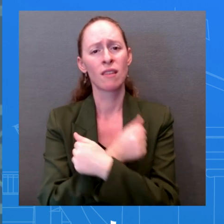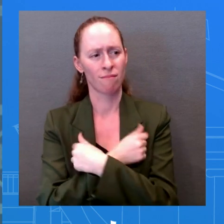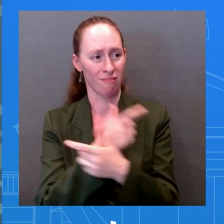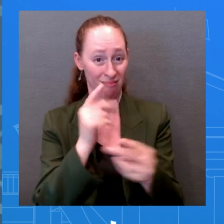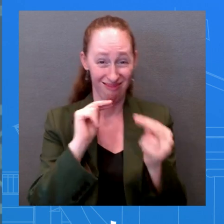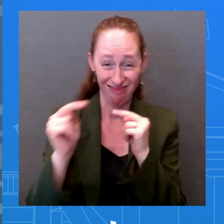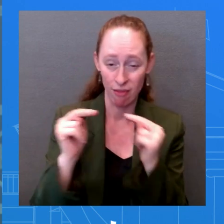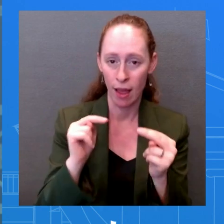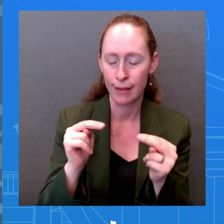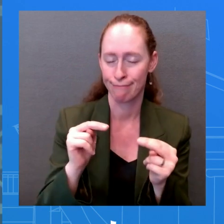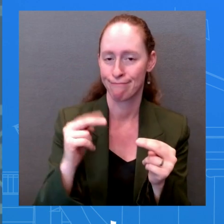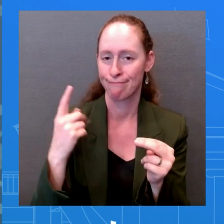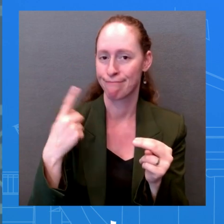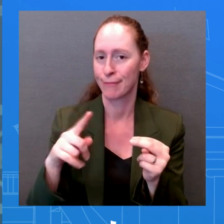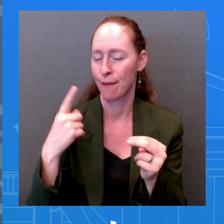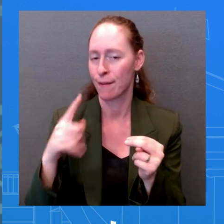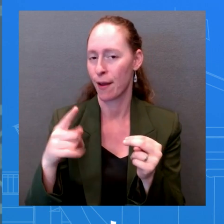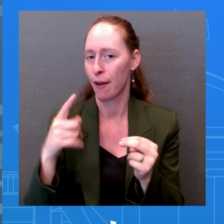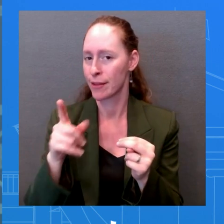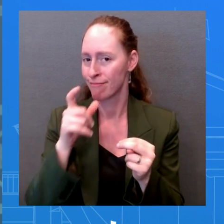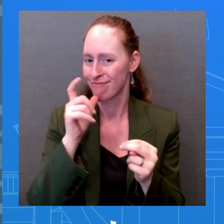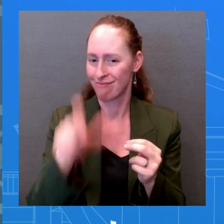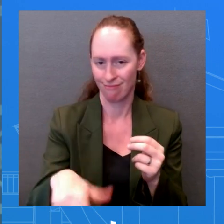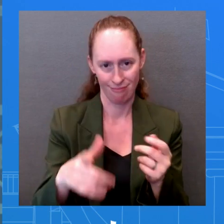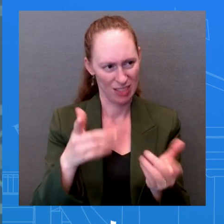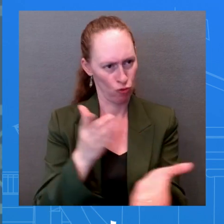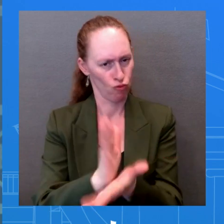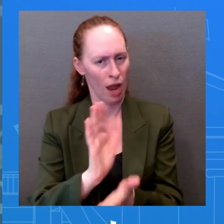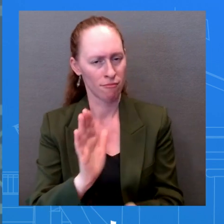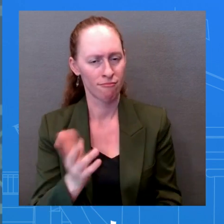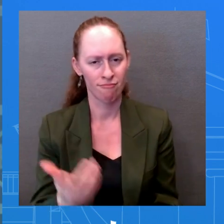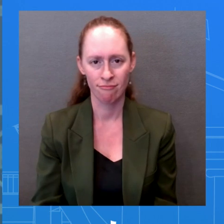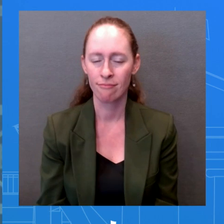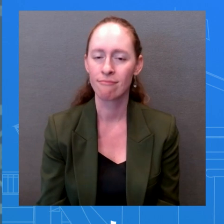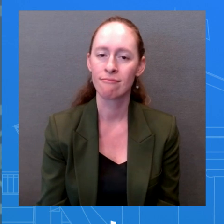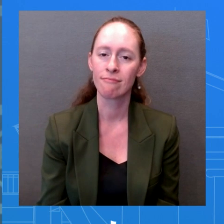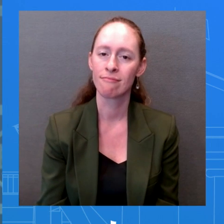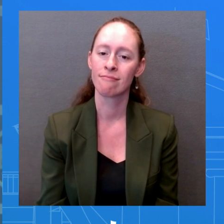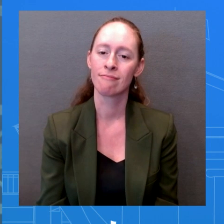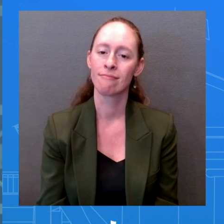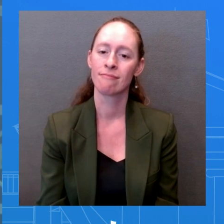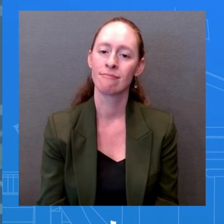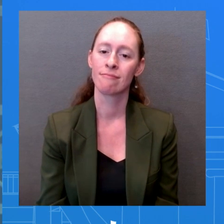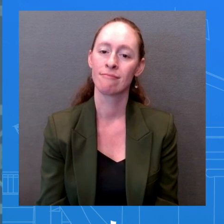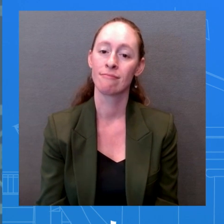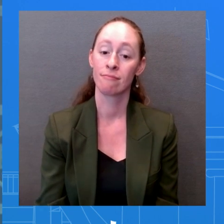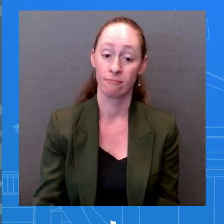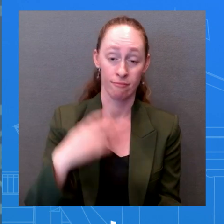given the Supreme Court's extreme actions, so this right is protected everywhere.